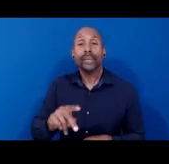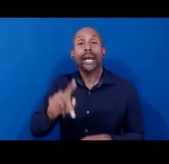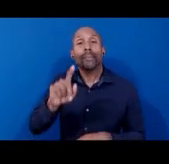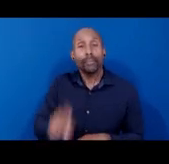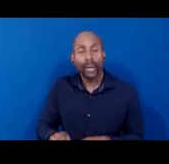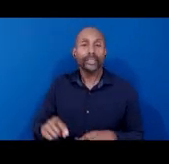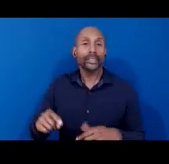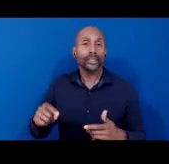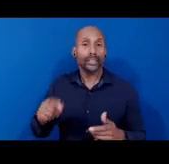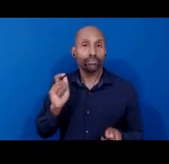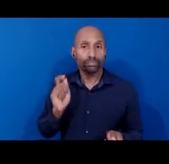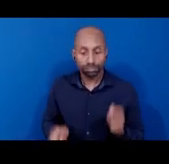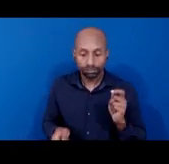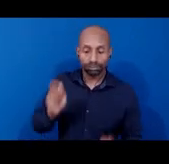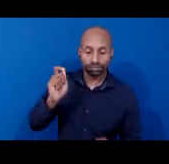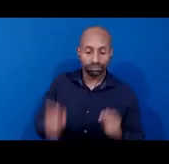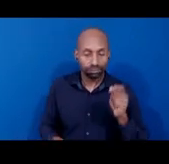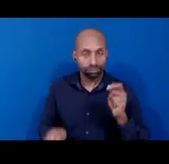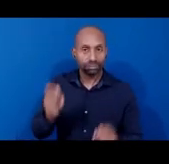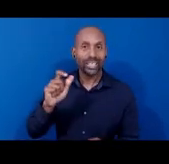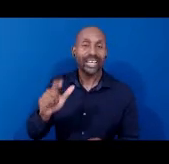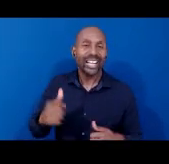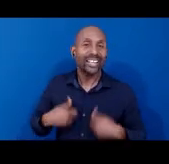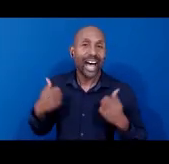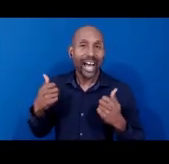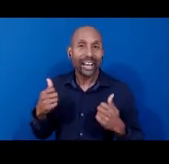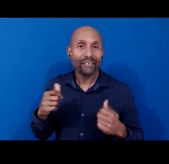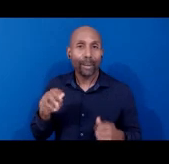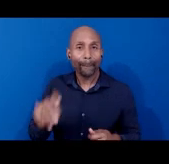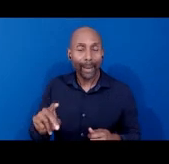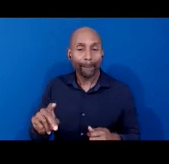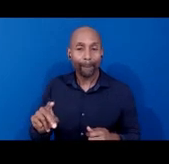encouraging you to go ahead and snap that QR code and open it up